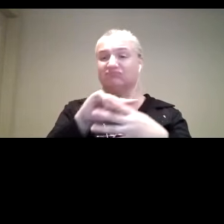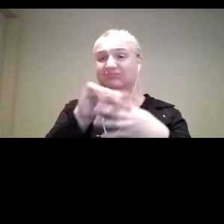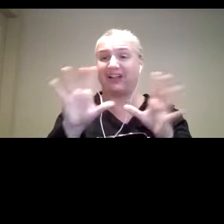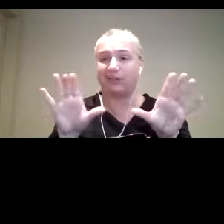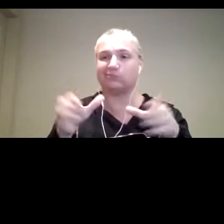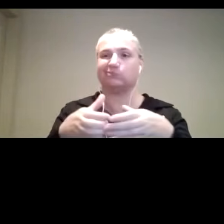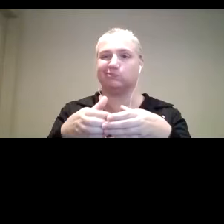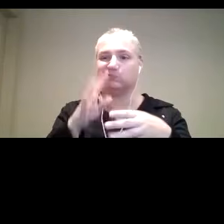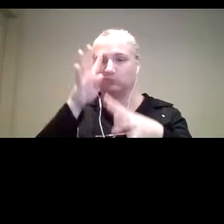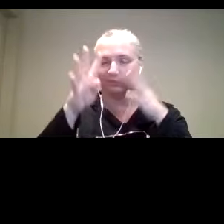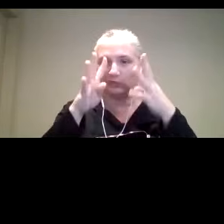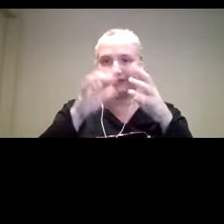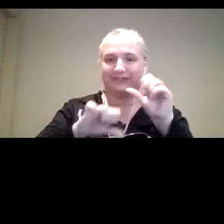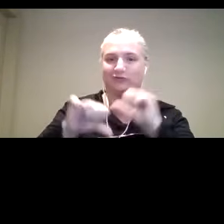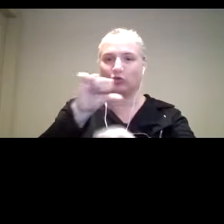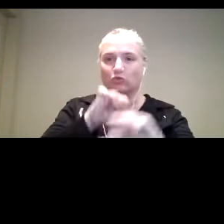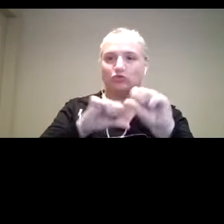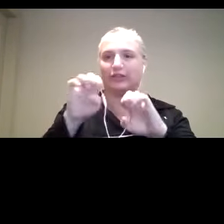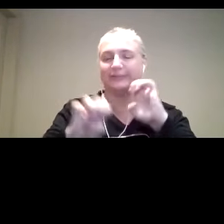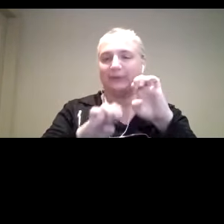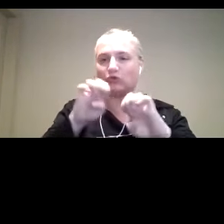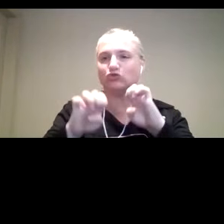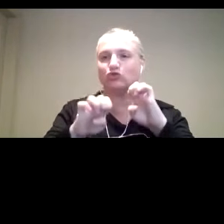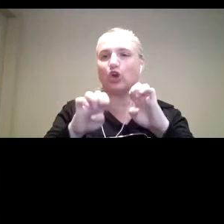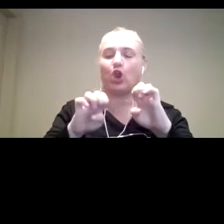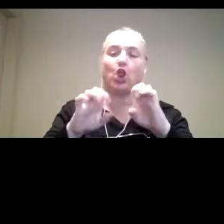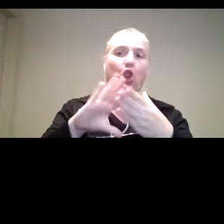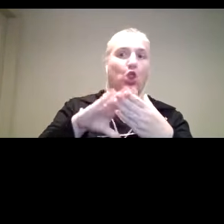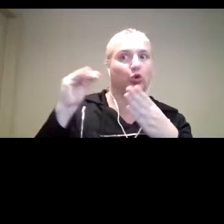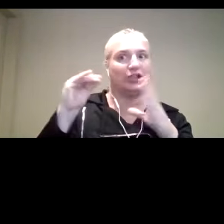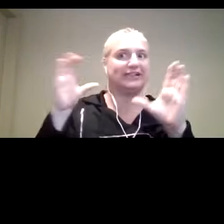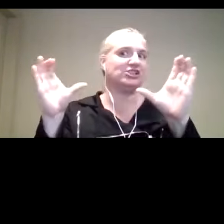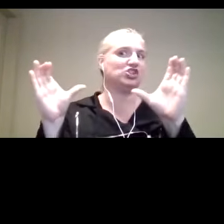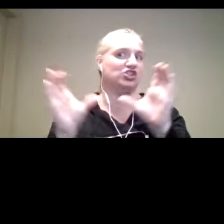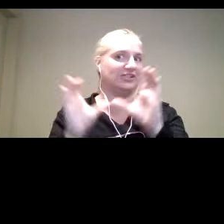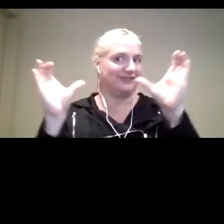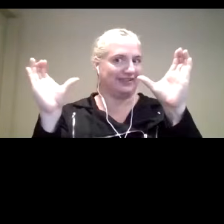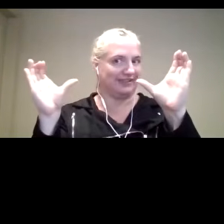a social-emotional learning certificate that is open,